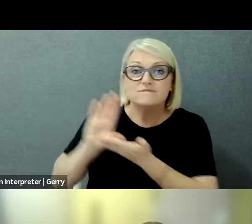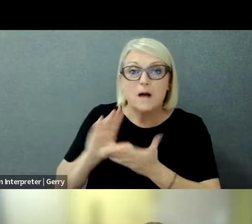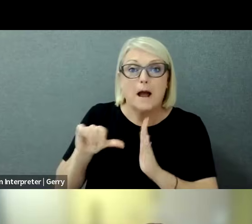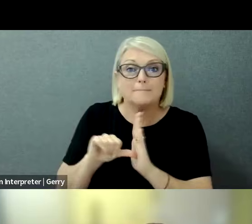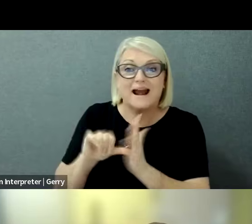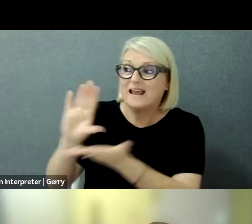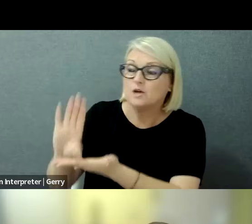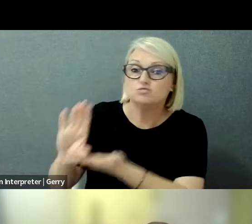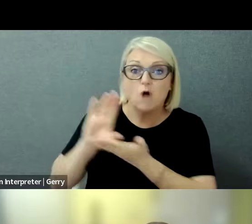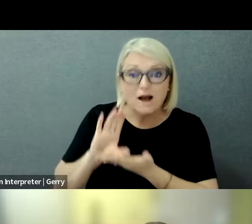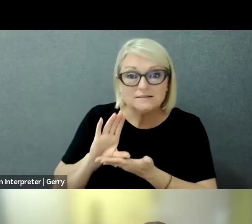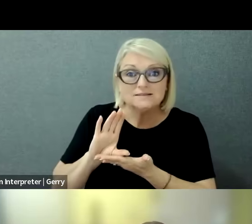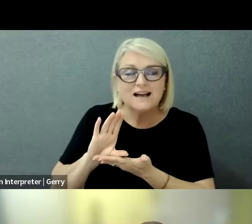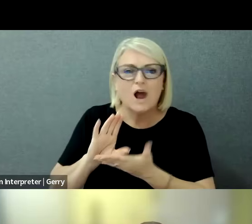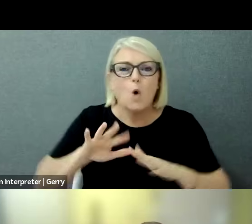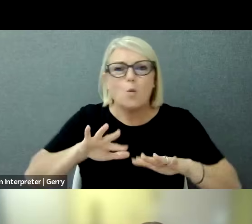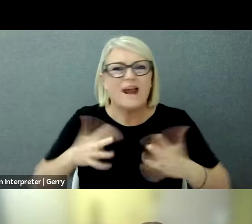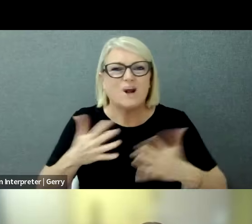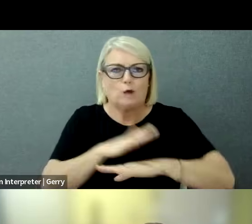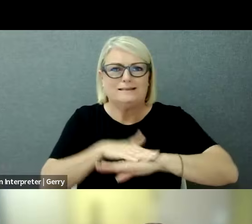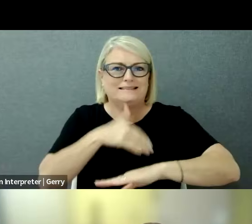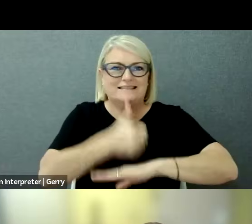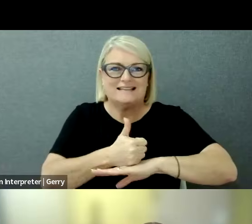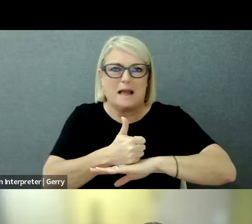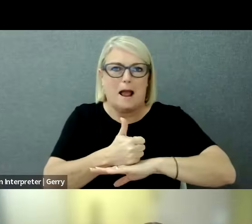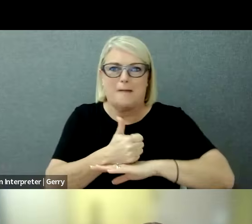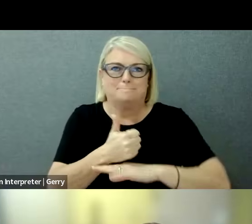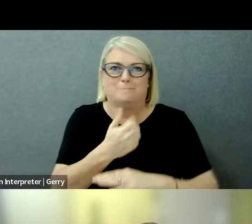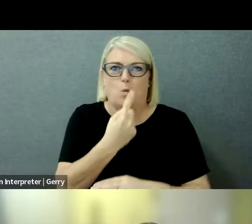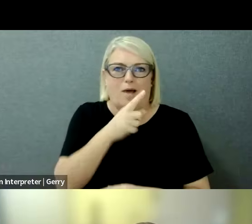we're going to develop 1,700 new services for all these families. Not enough for that. But there is